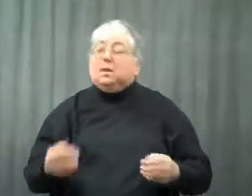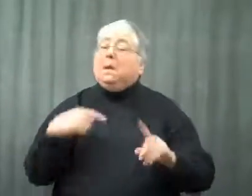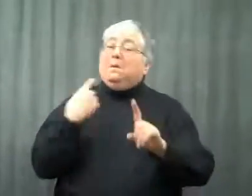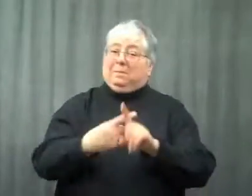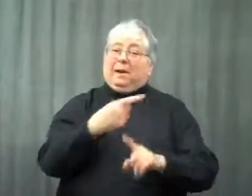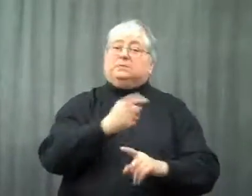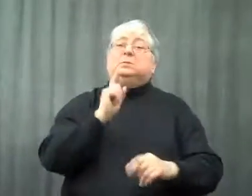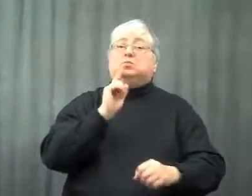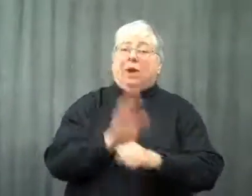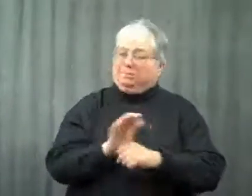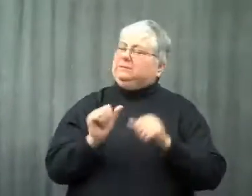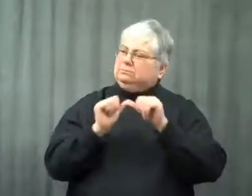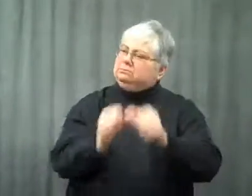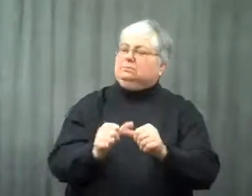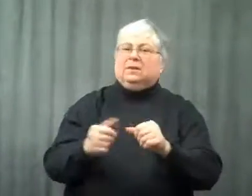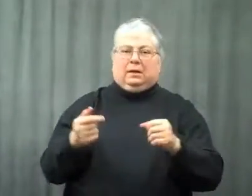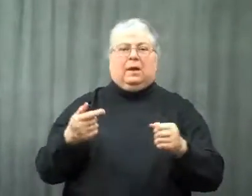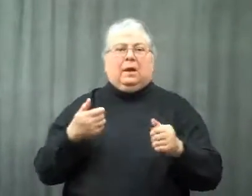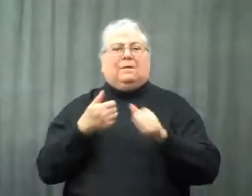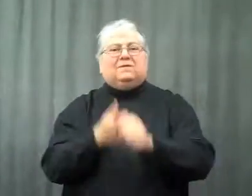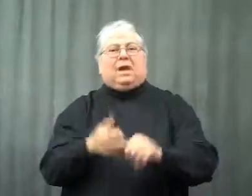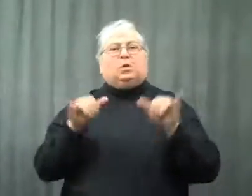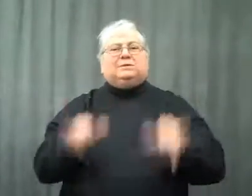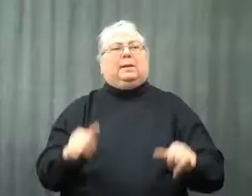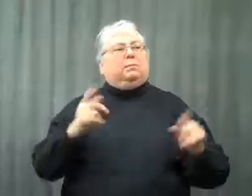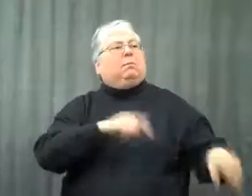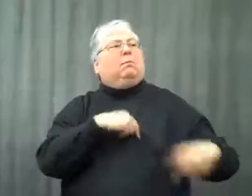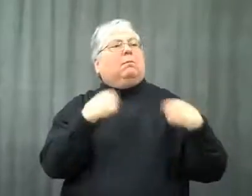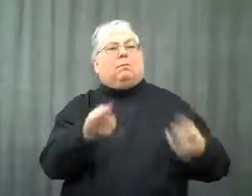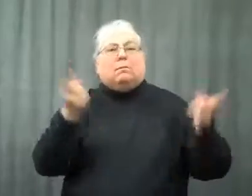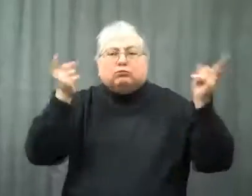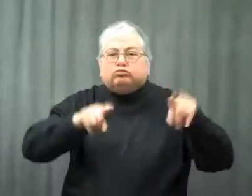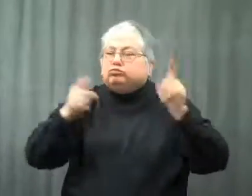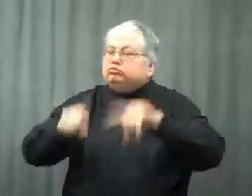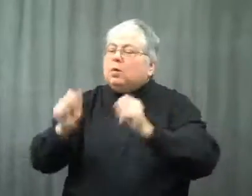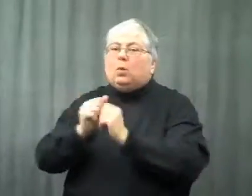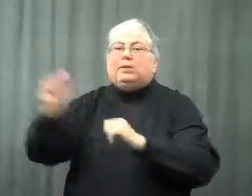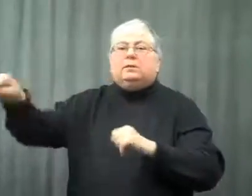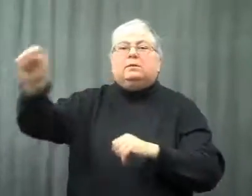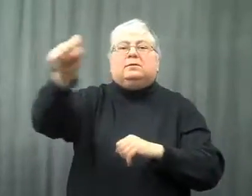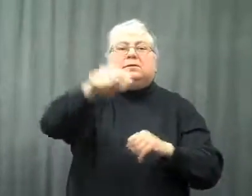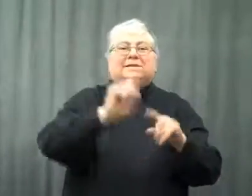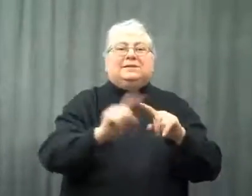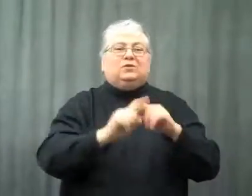They promised to honor international agreements.